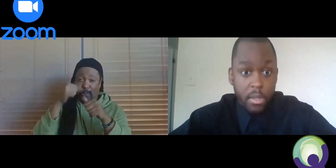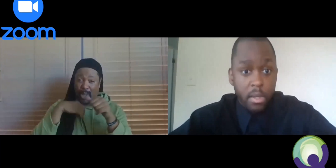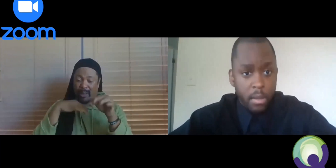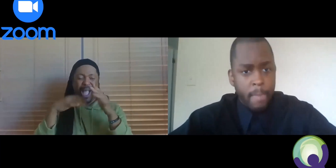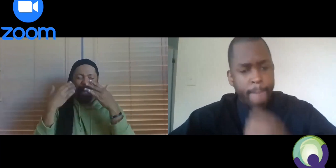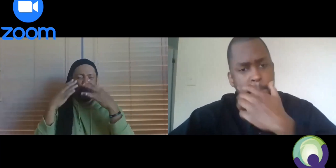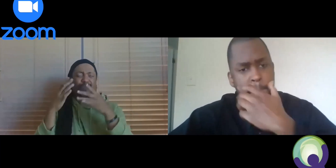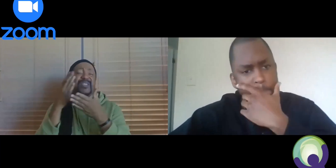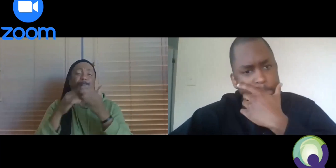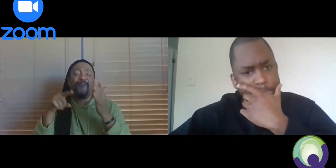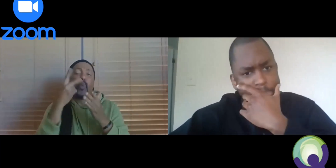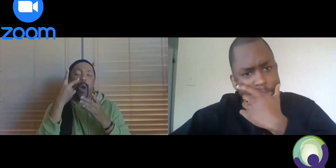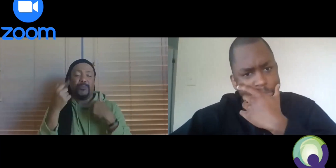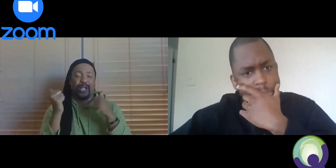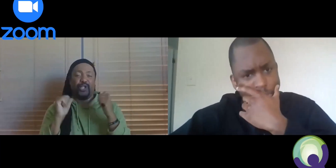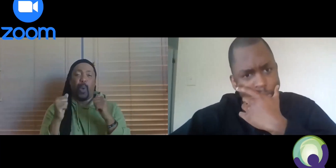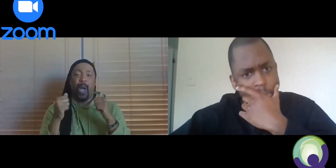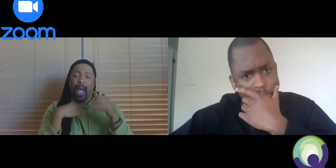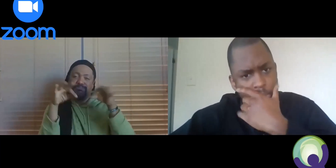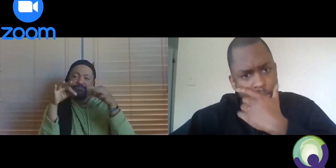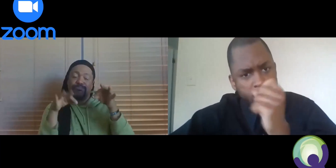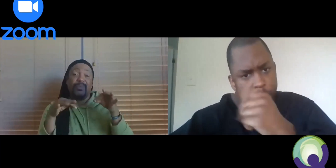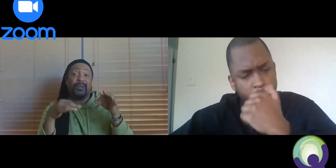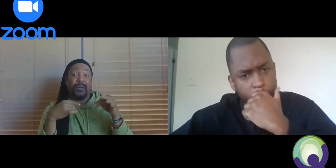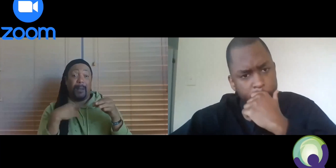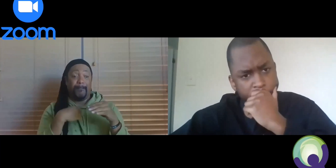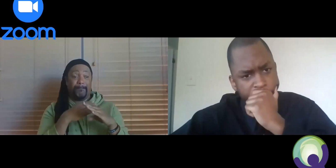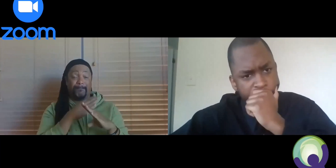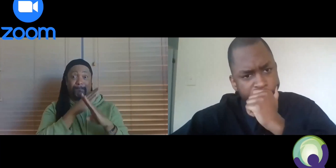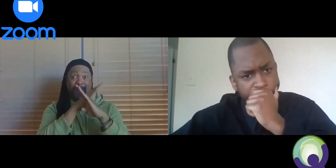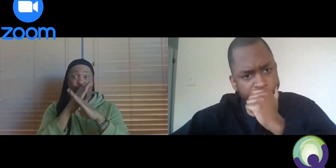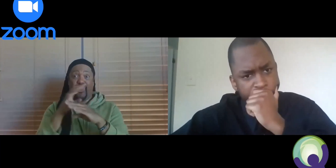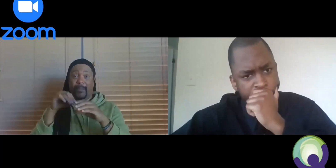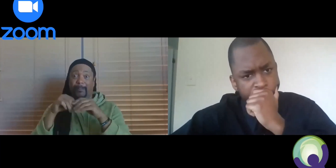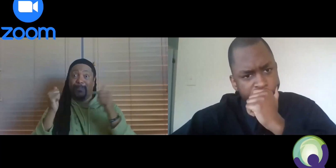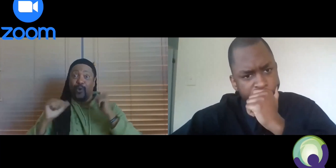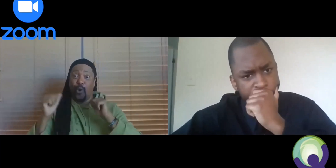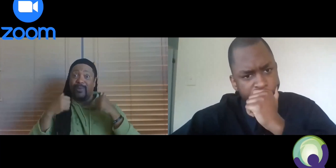Fred: For example, I don’t know if you have watched my show where I was explaining